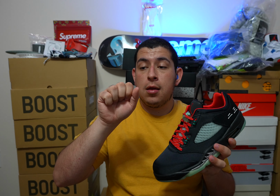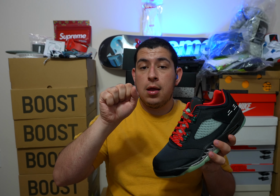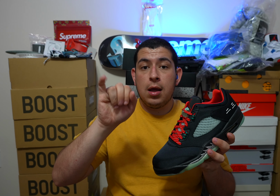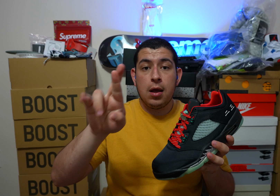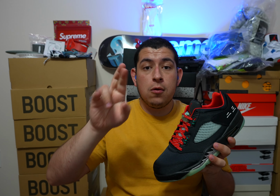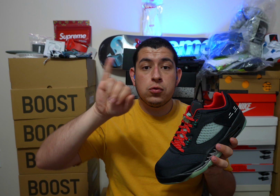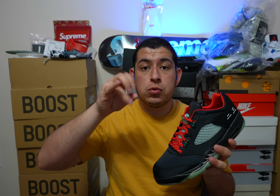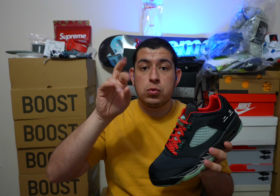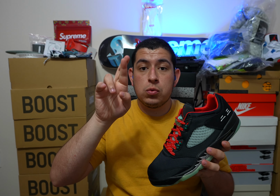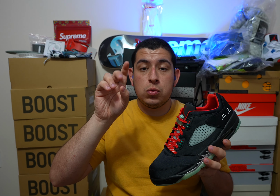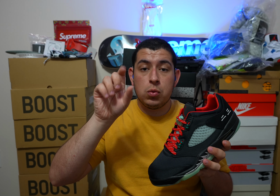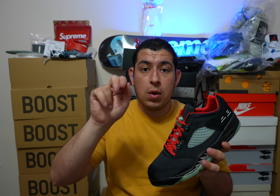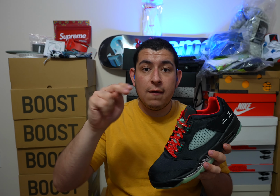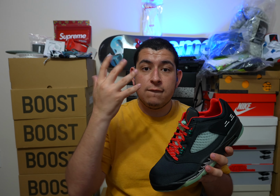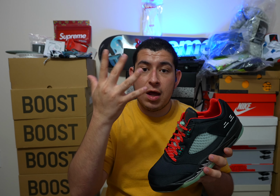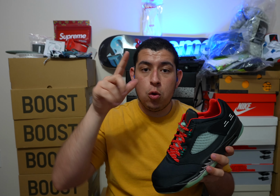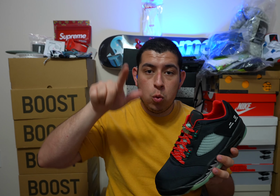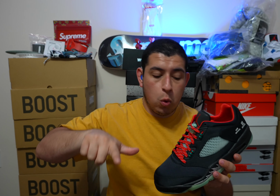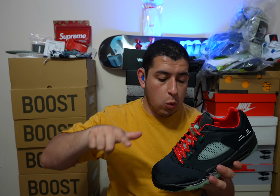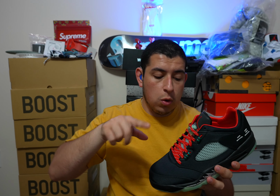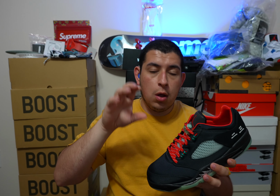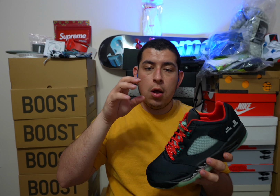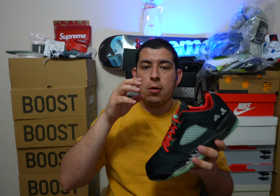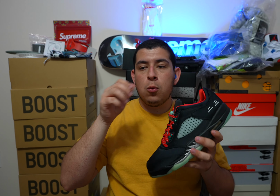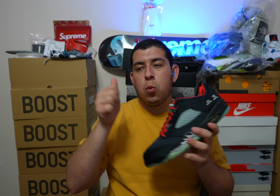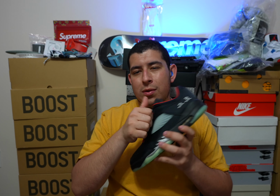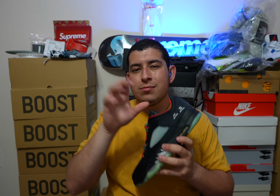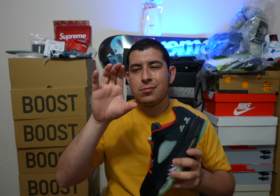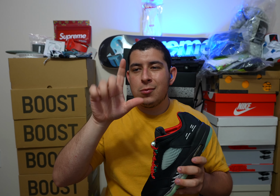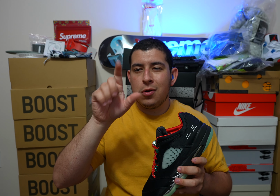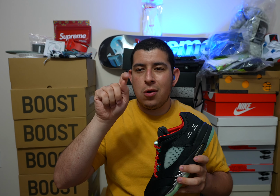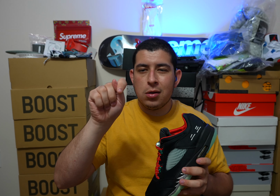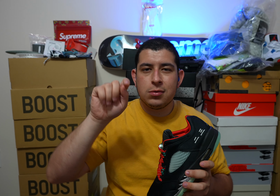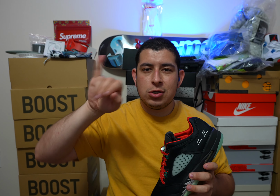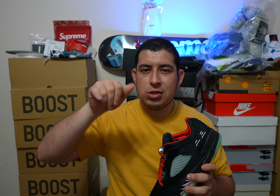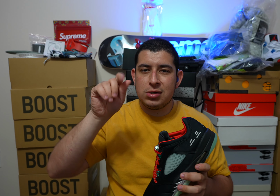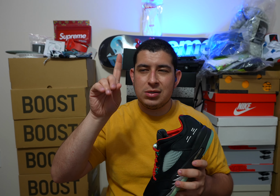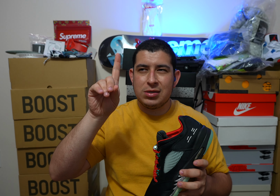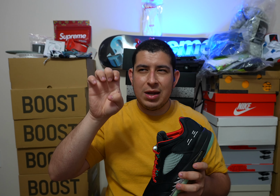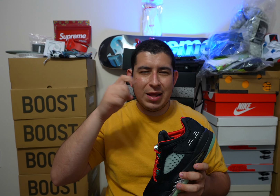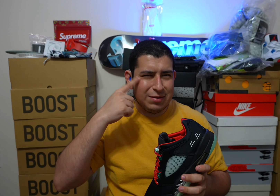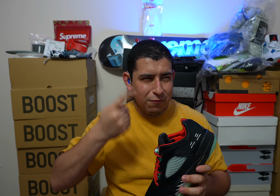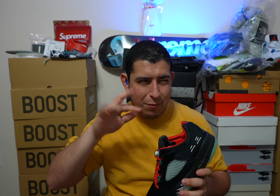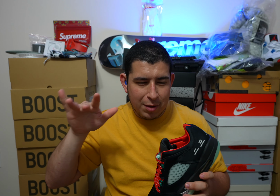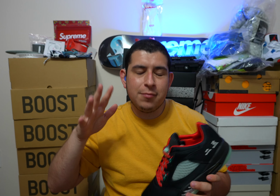This is Jordan 5 Low Clot